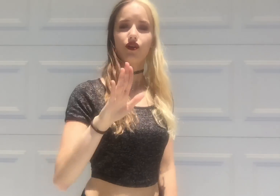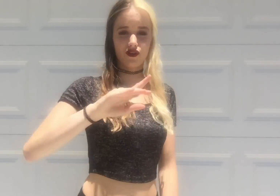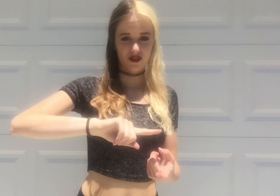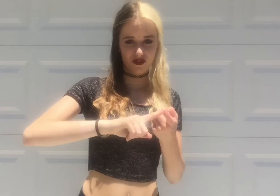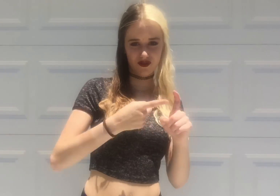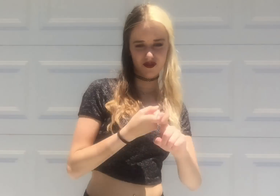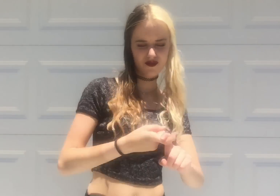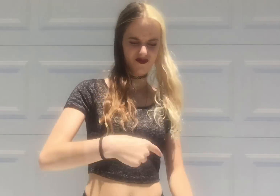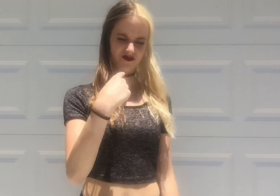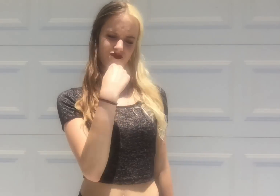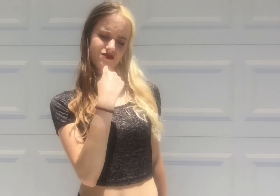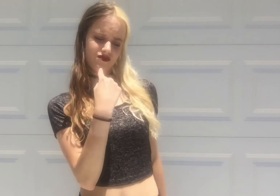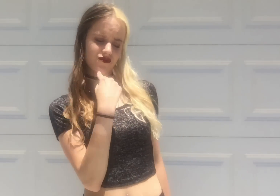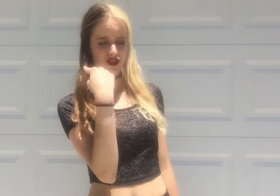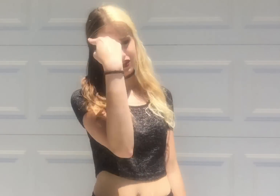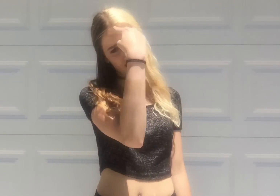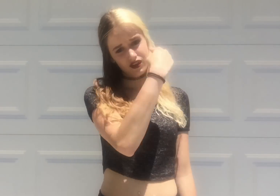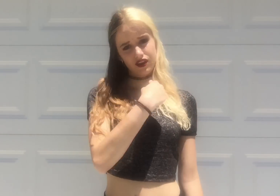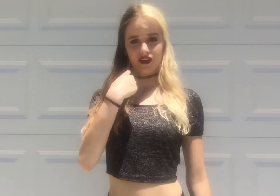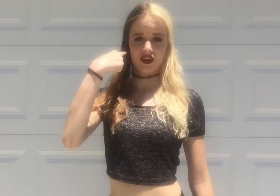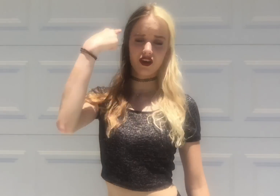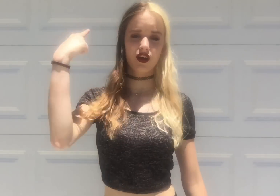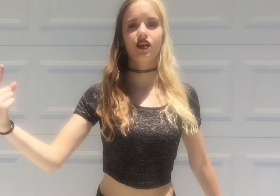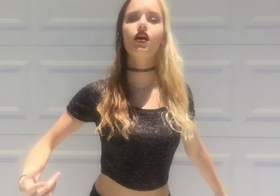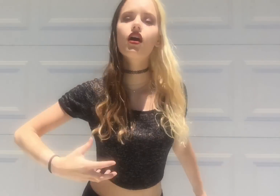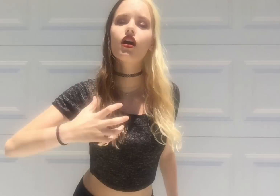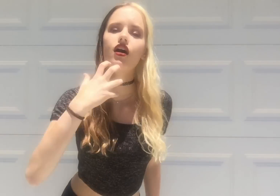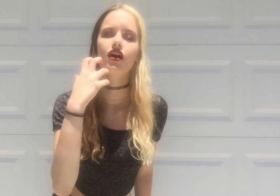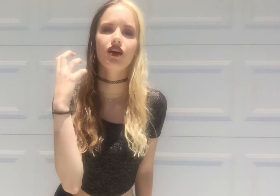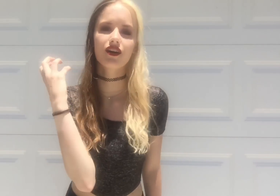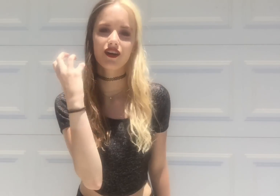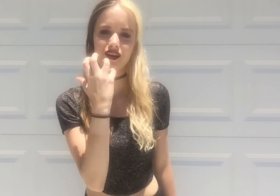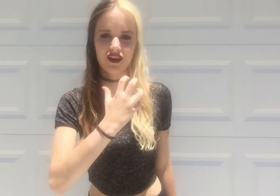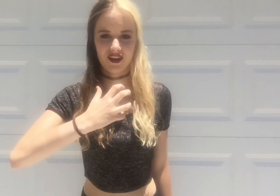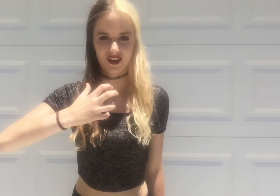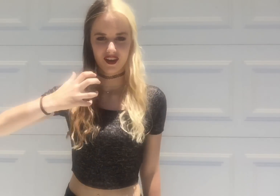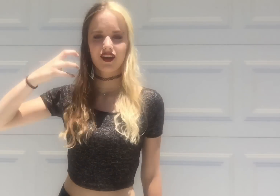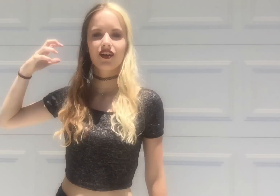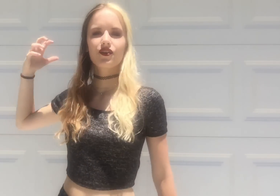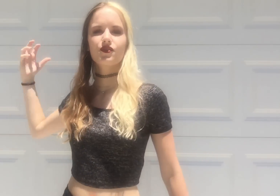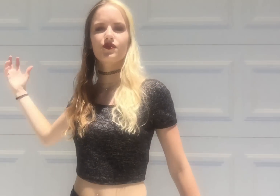Disappointed faces of your peers Ooh oh ohhhh